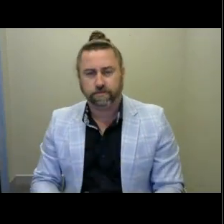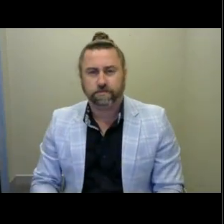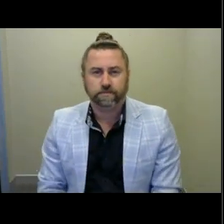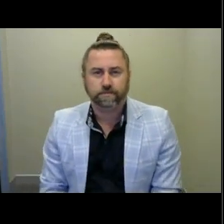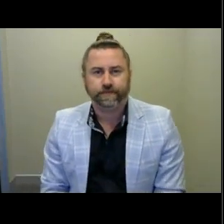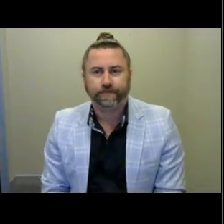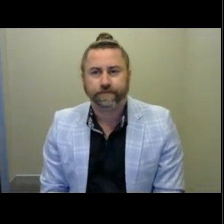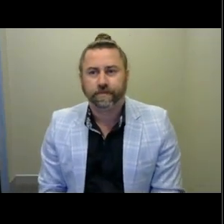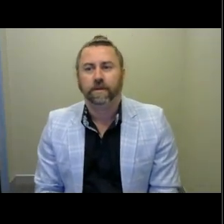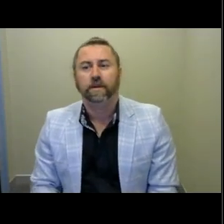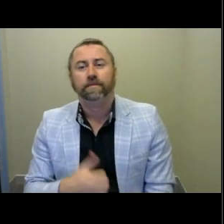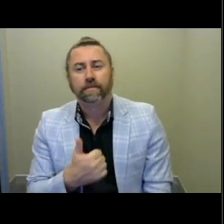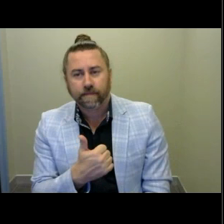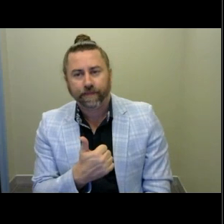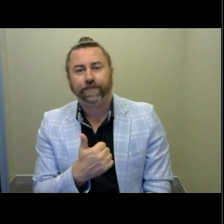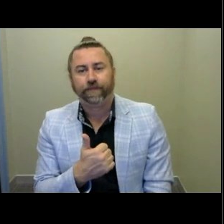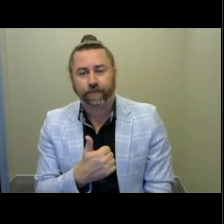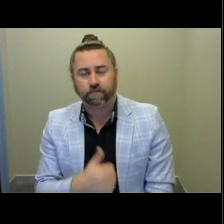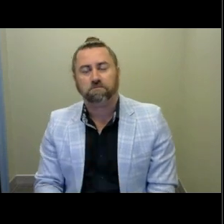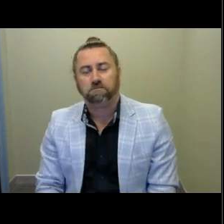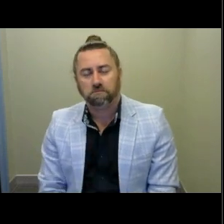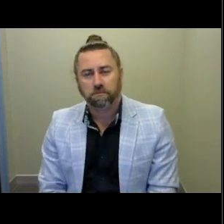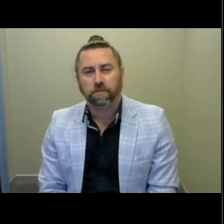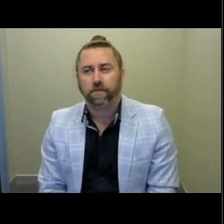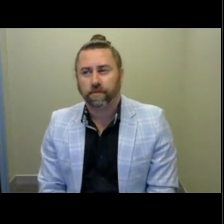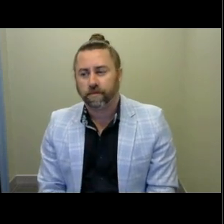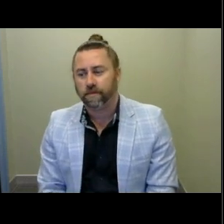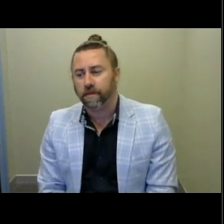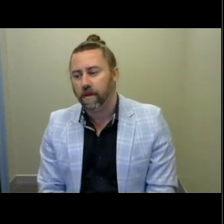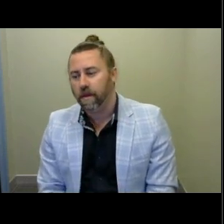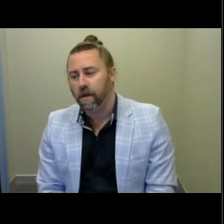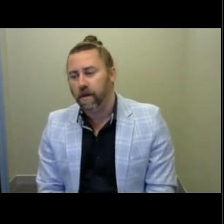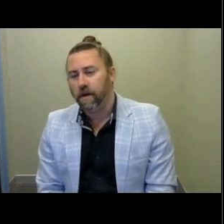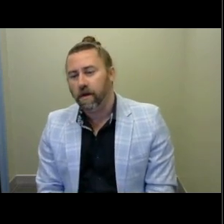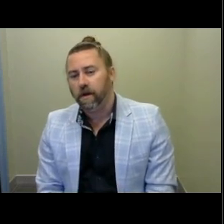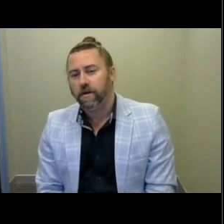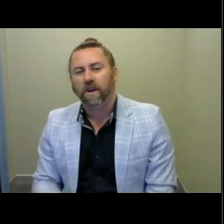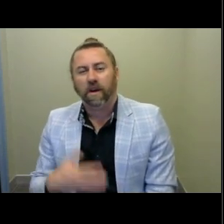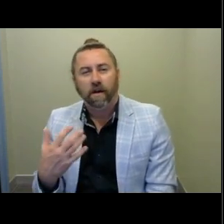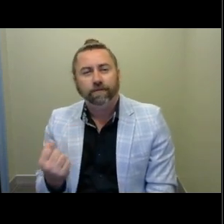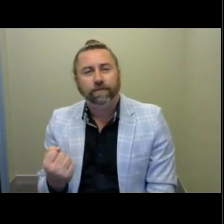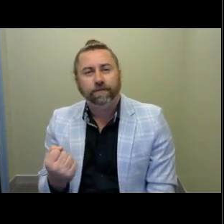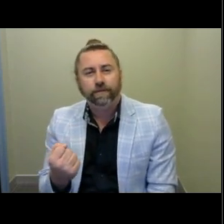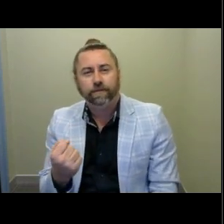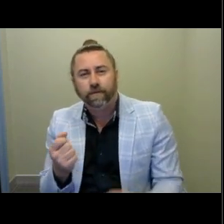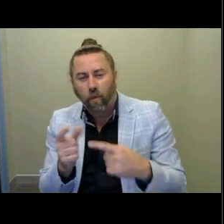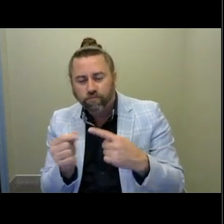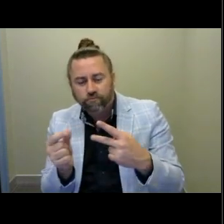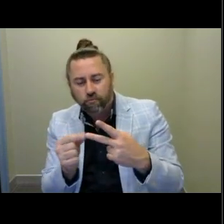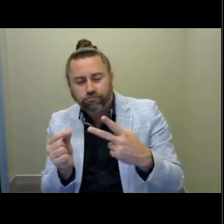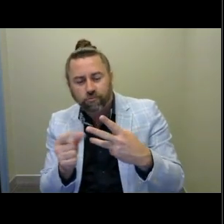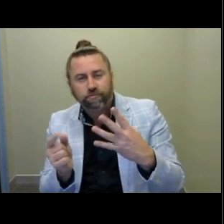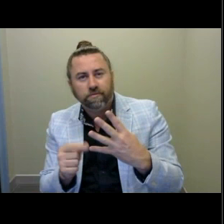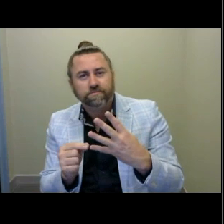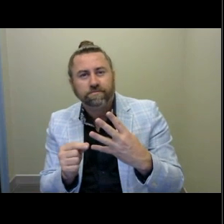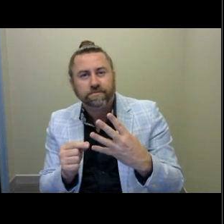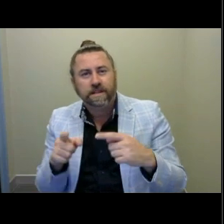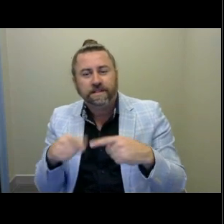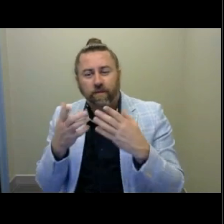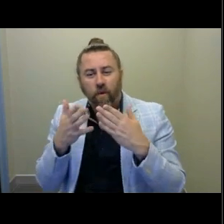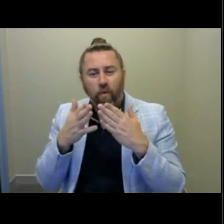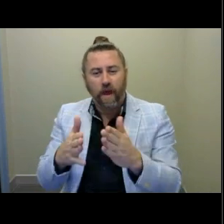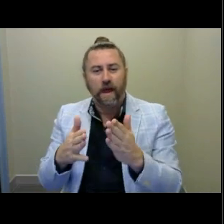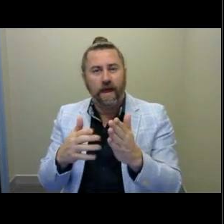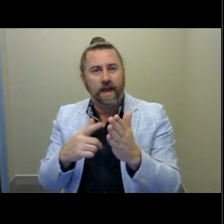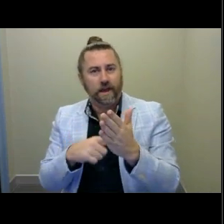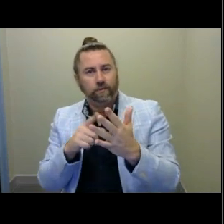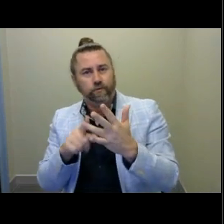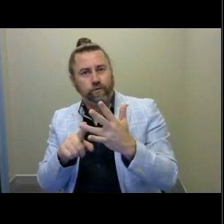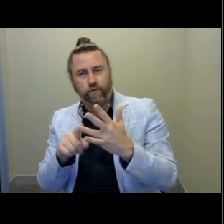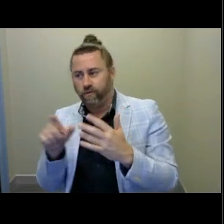So like I said, there is a lot of different options for clients when they're applying